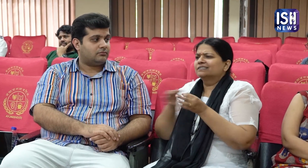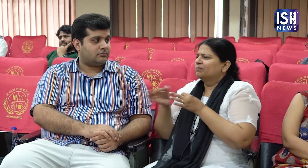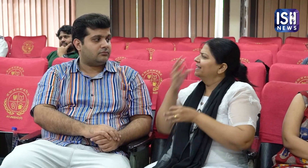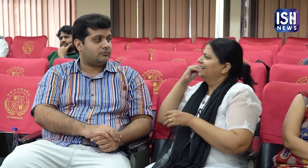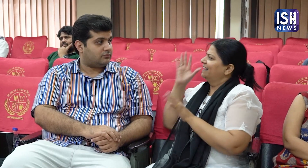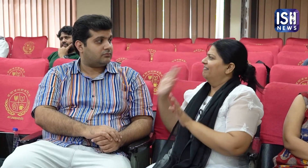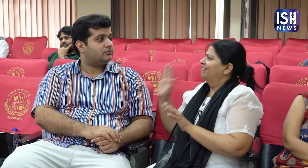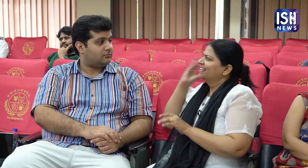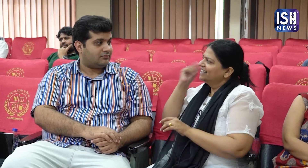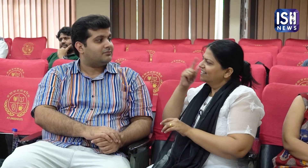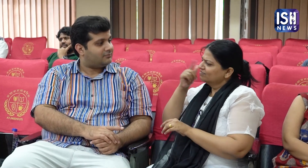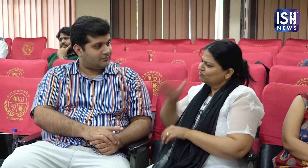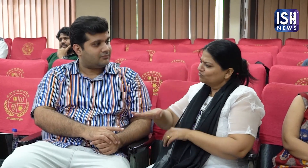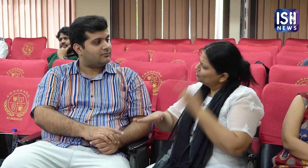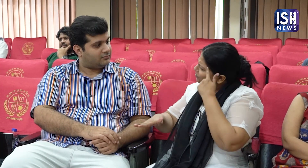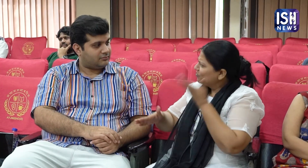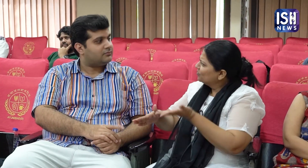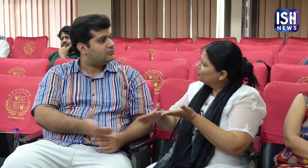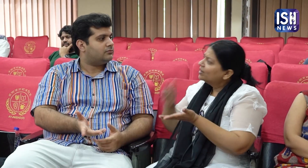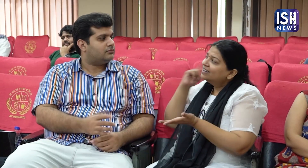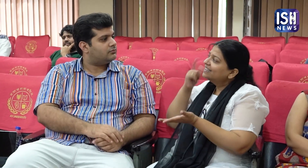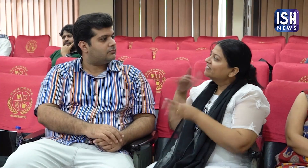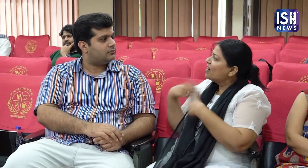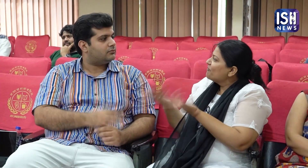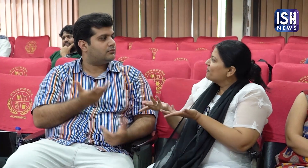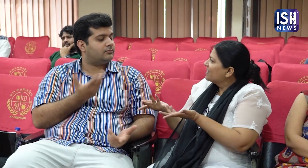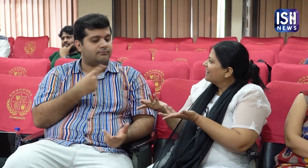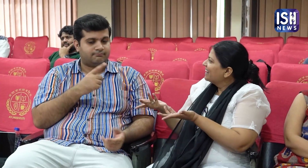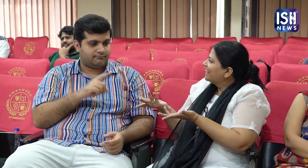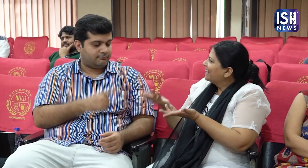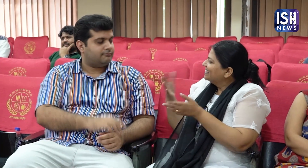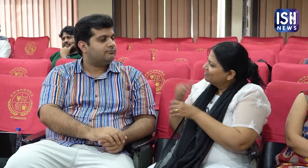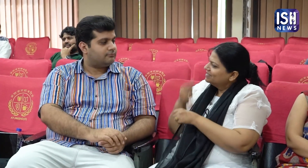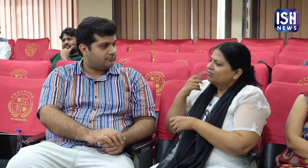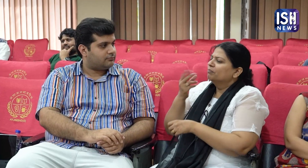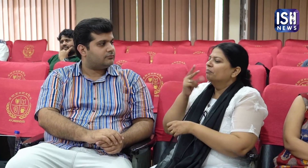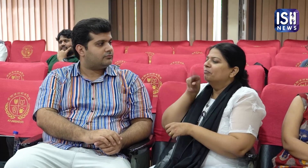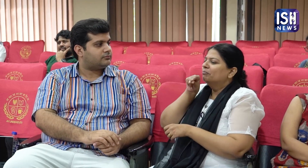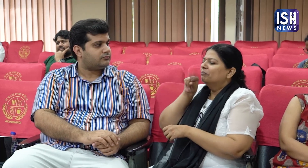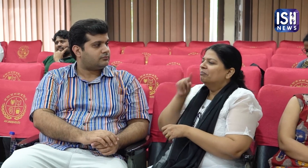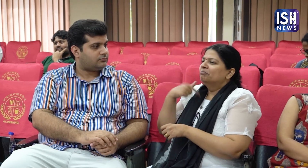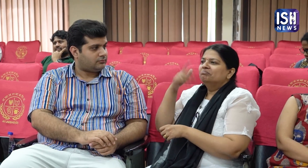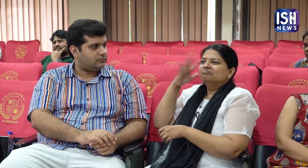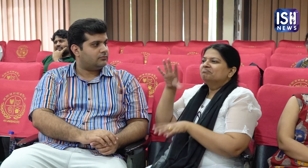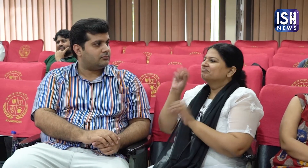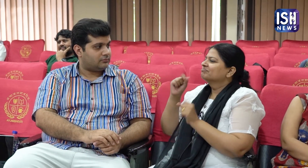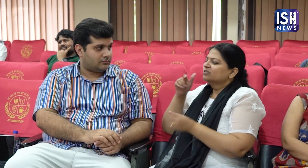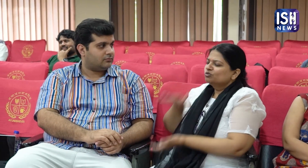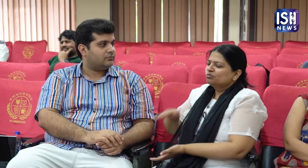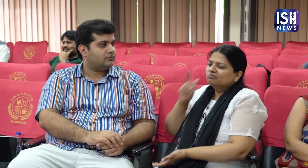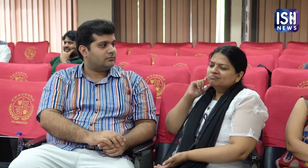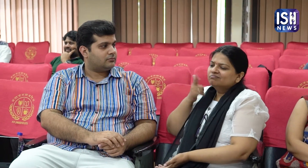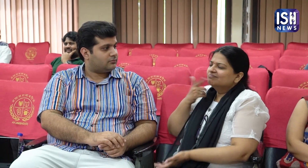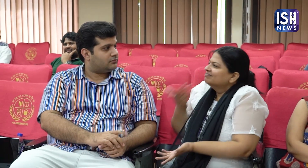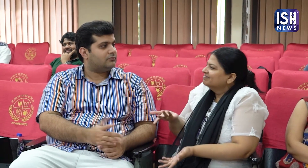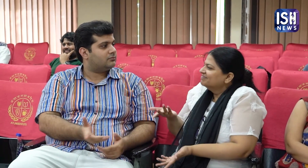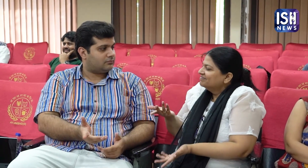For example hearing children know everything by listening to communcations. How will the Deaf children understand the spoken language?